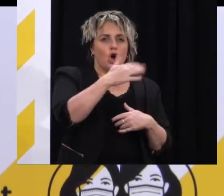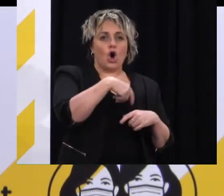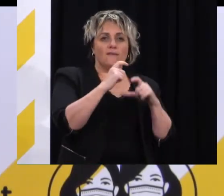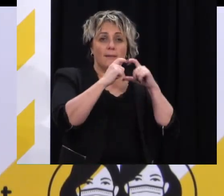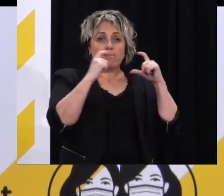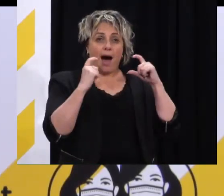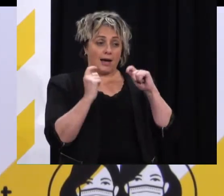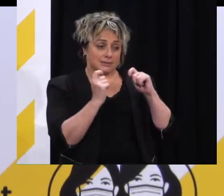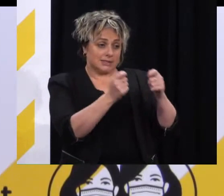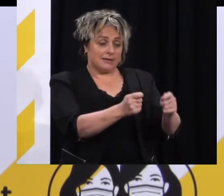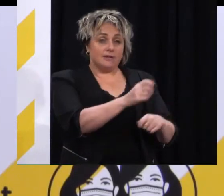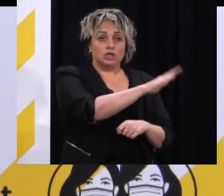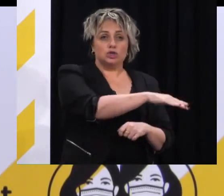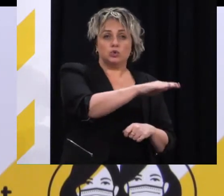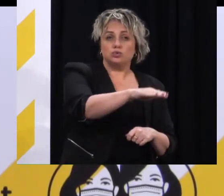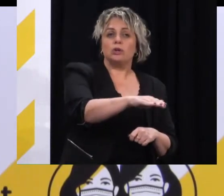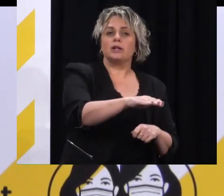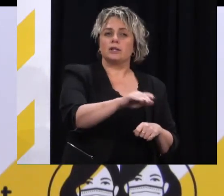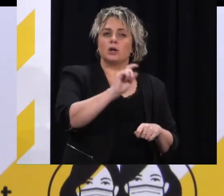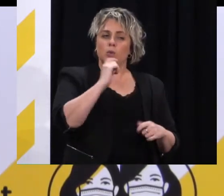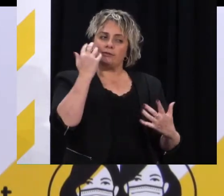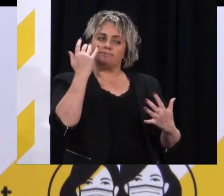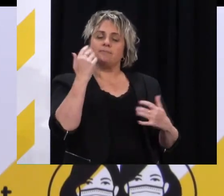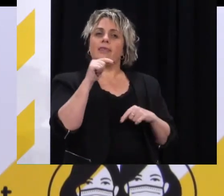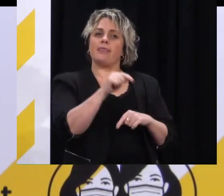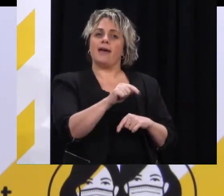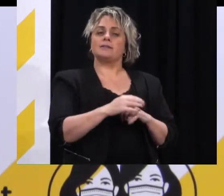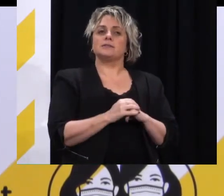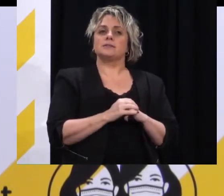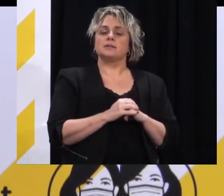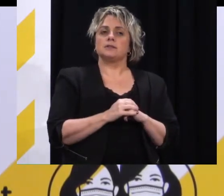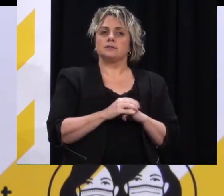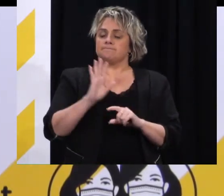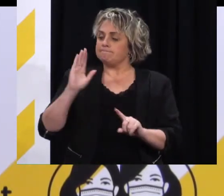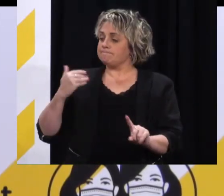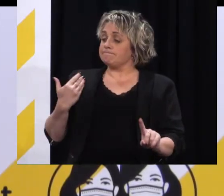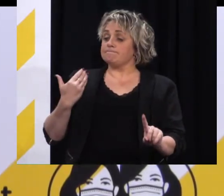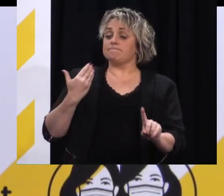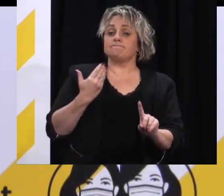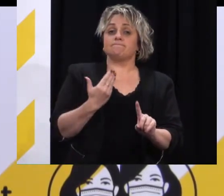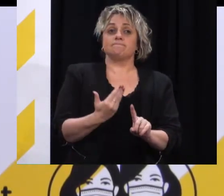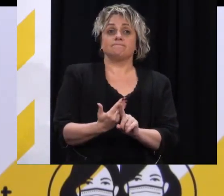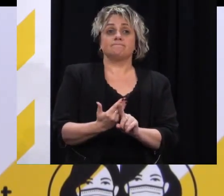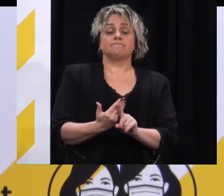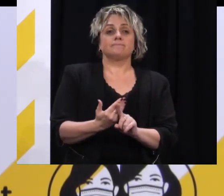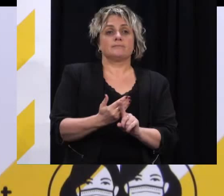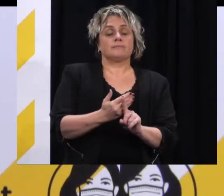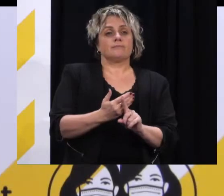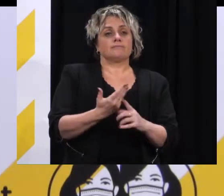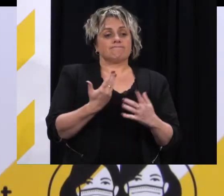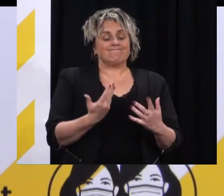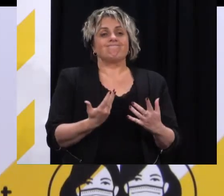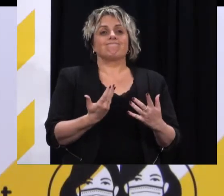including mask use. They will